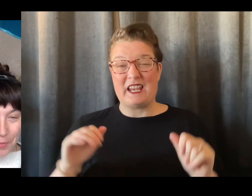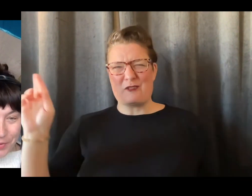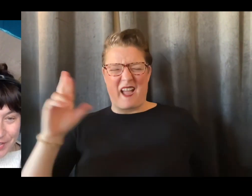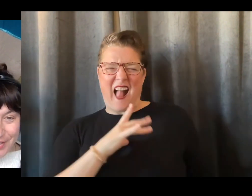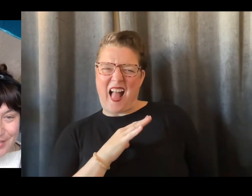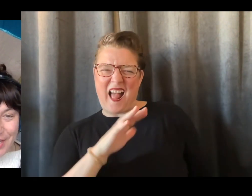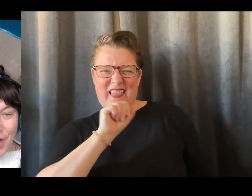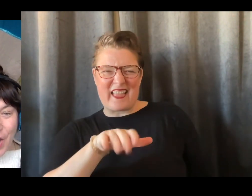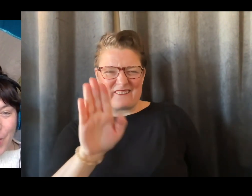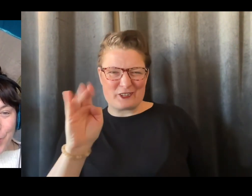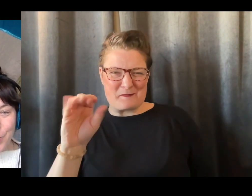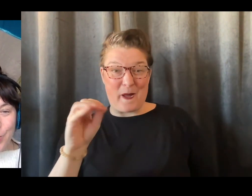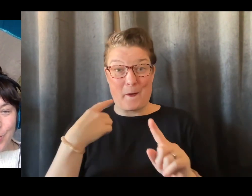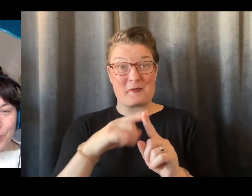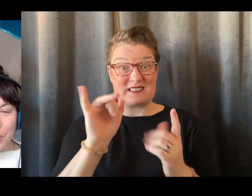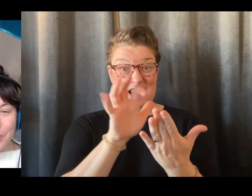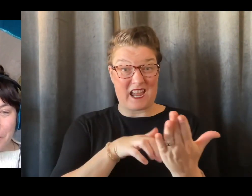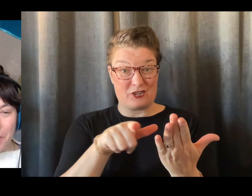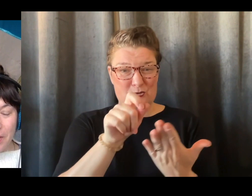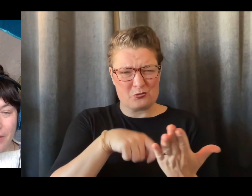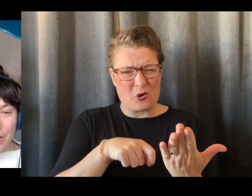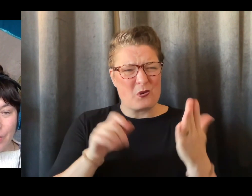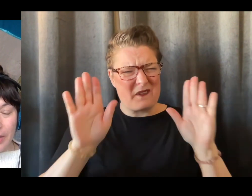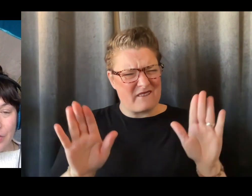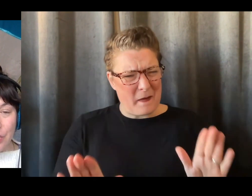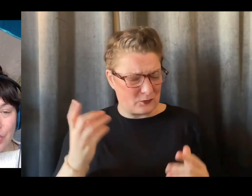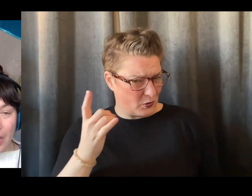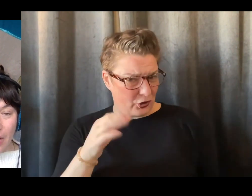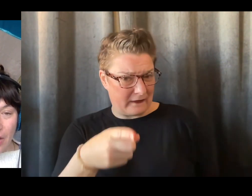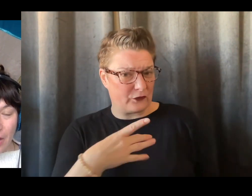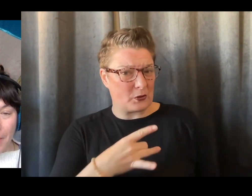I wonder if there's something that you'd like to share about your process with